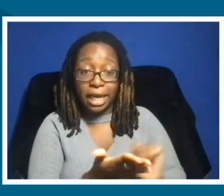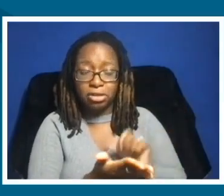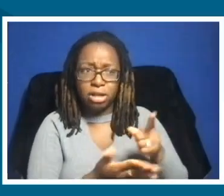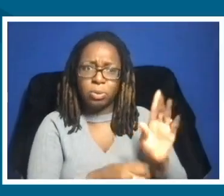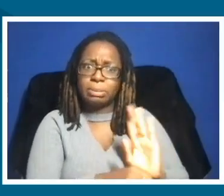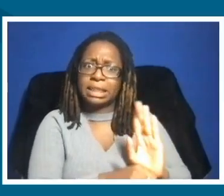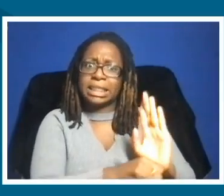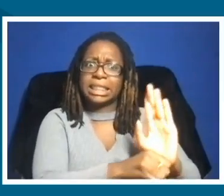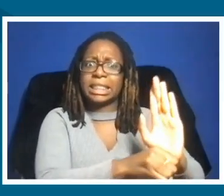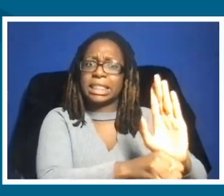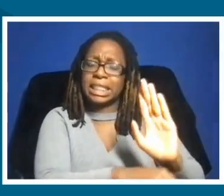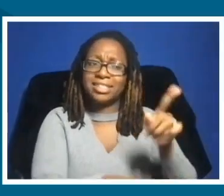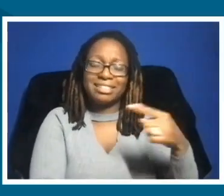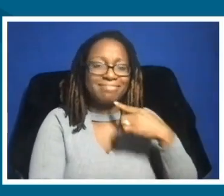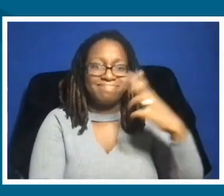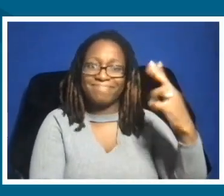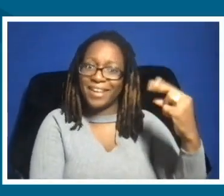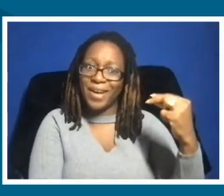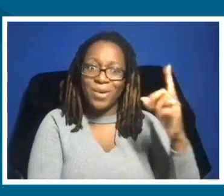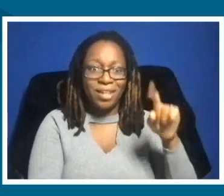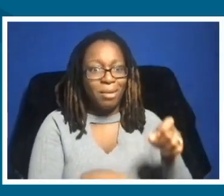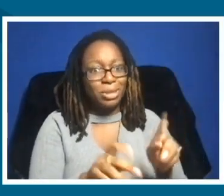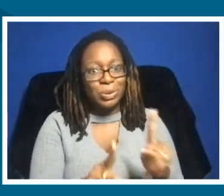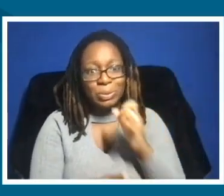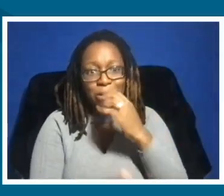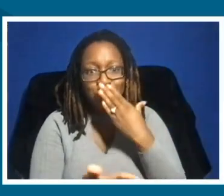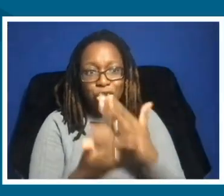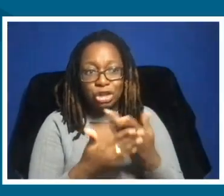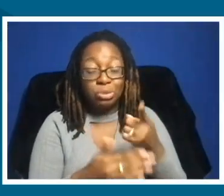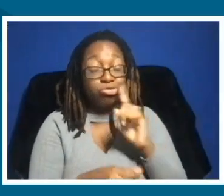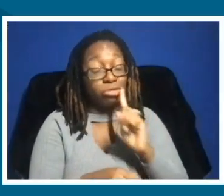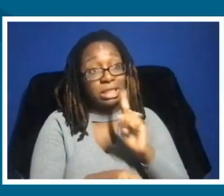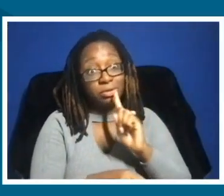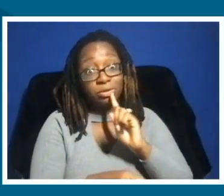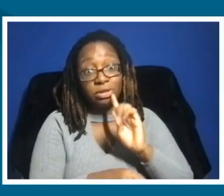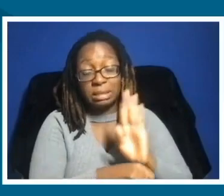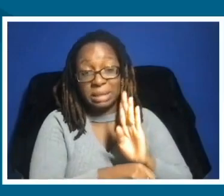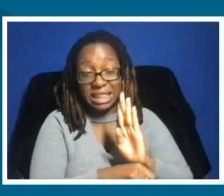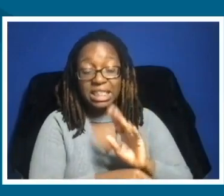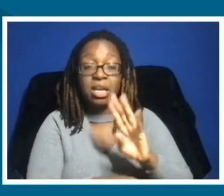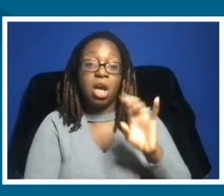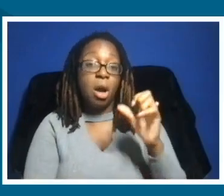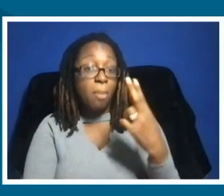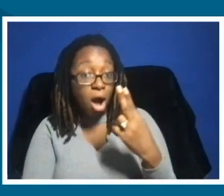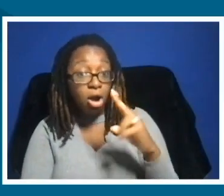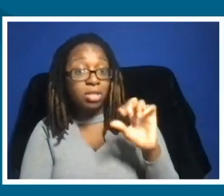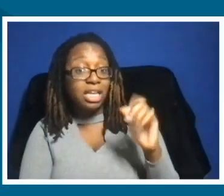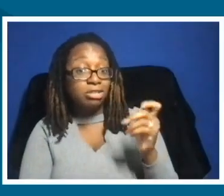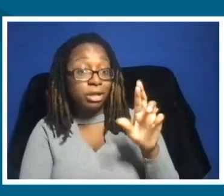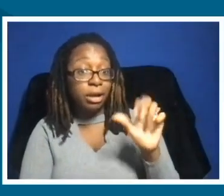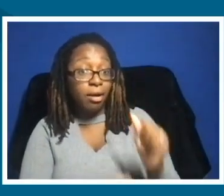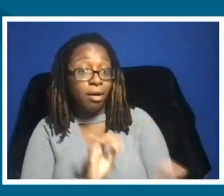we couldn't link up at that time they were they were busy in february but then in march andrea reached back out to me